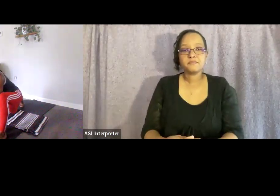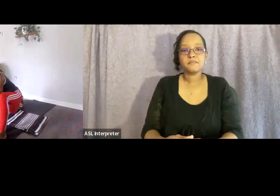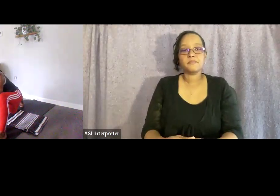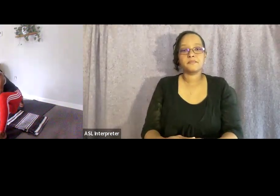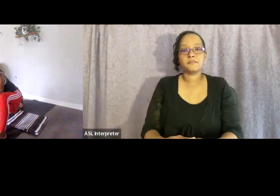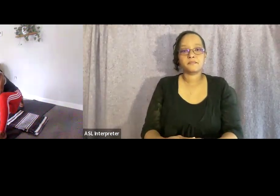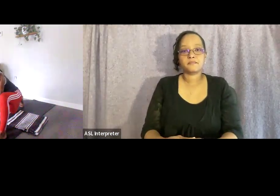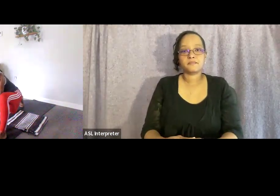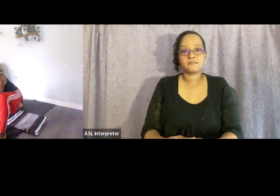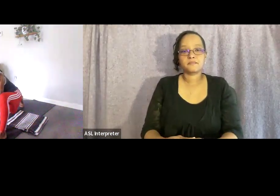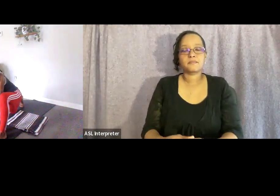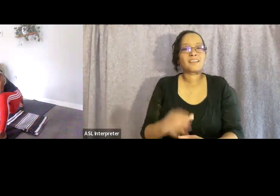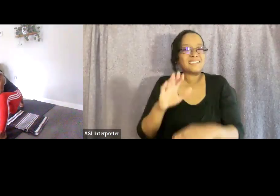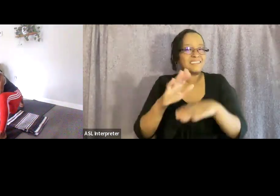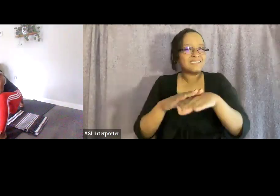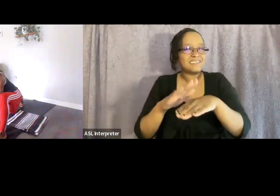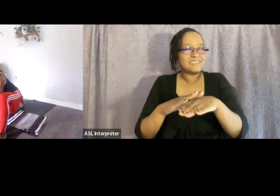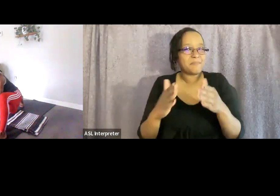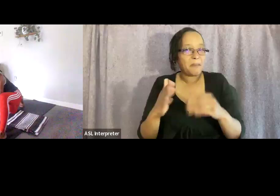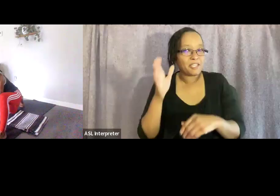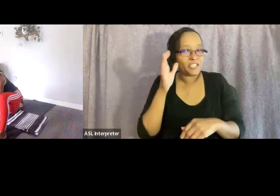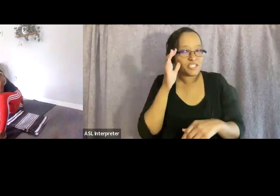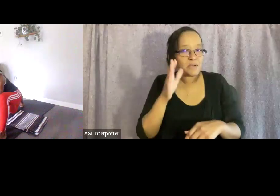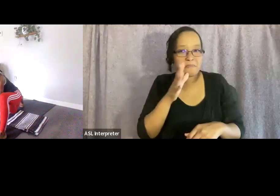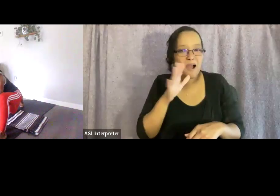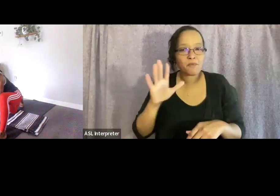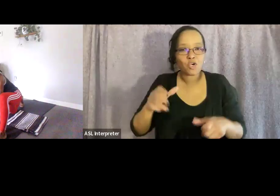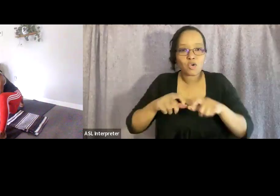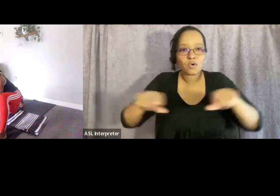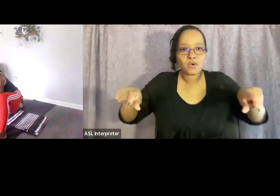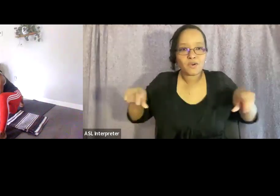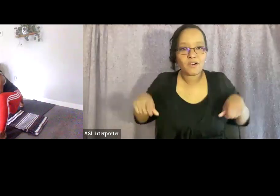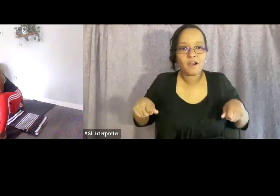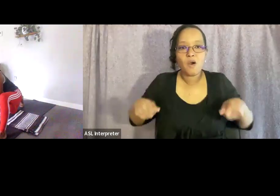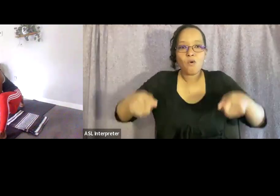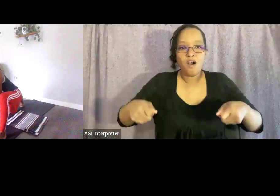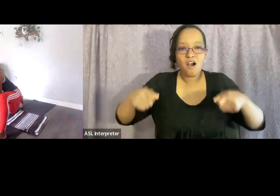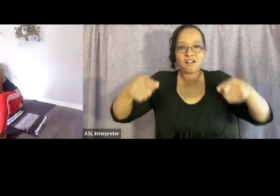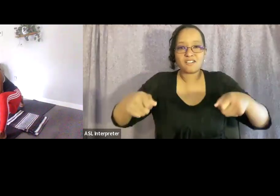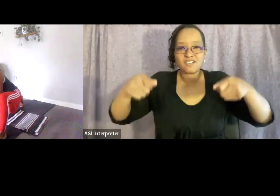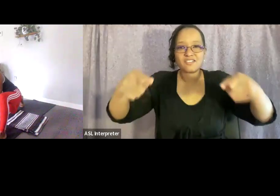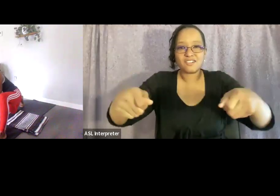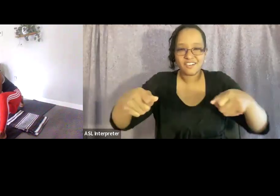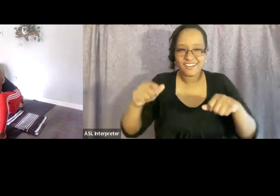You may hear my mom's walker scurrying down the hall.